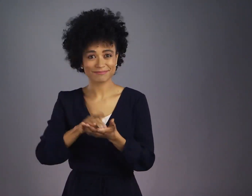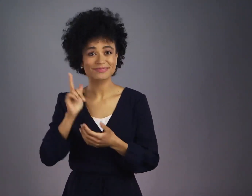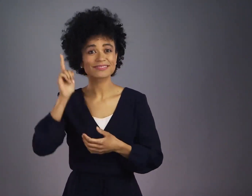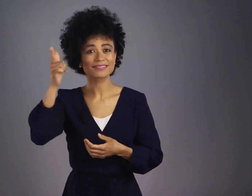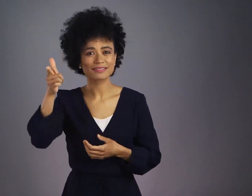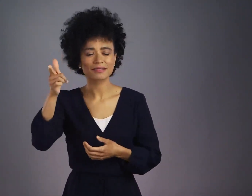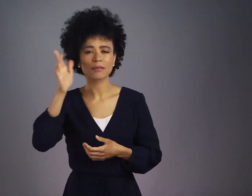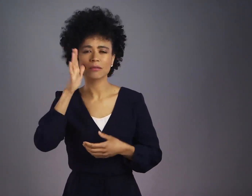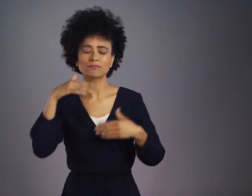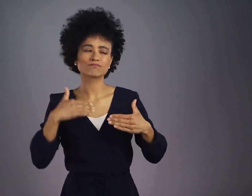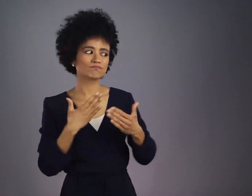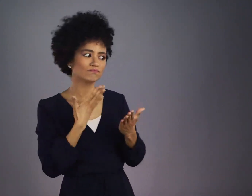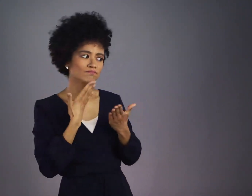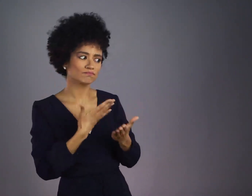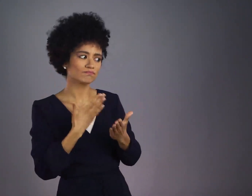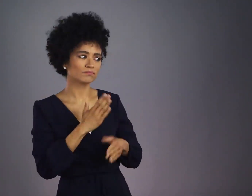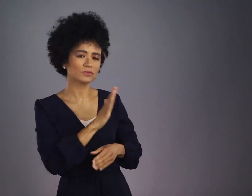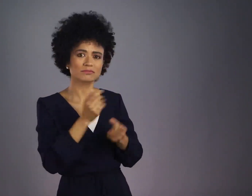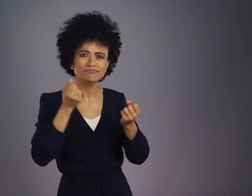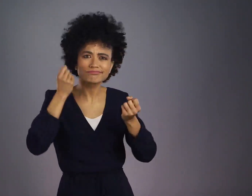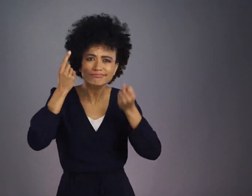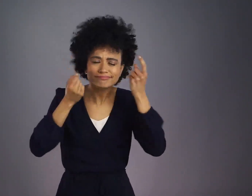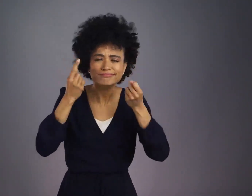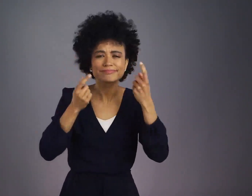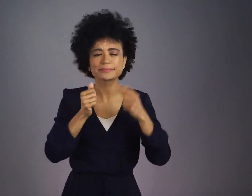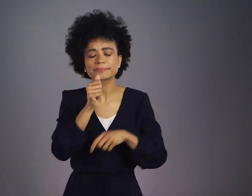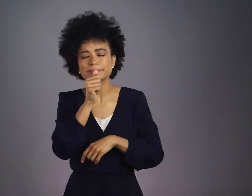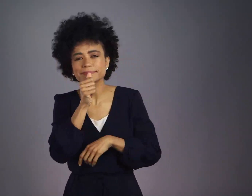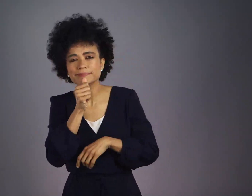Your husband may come to appreciate your reasonableness and patience.